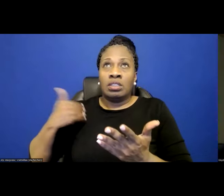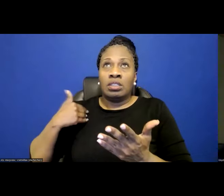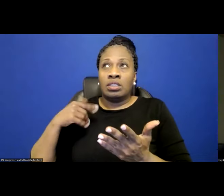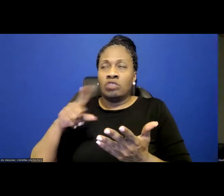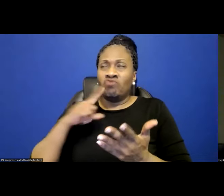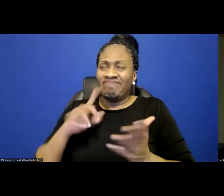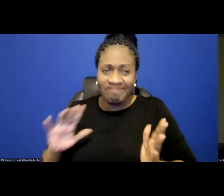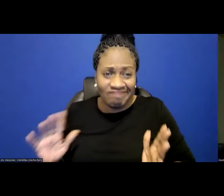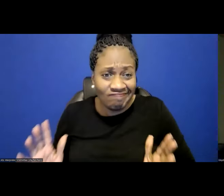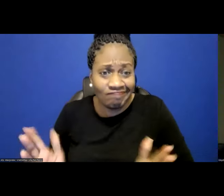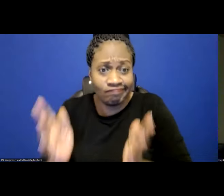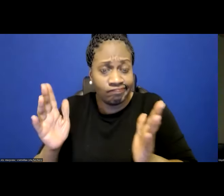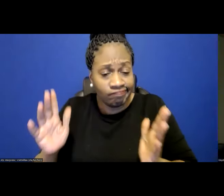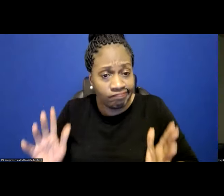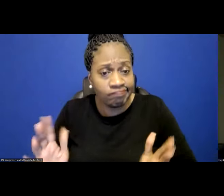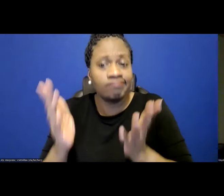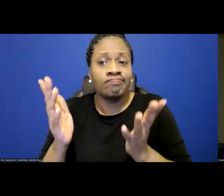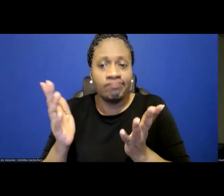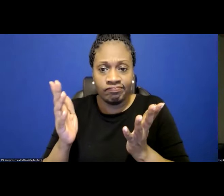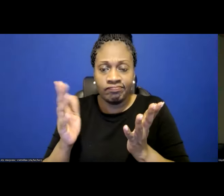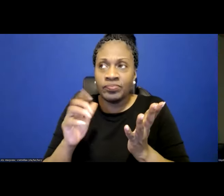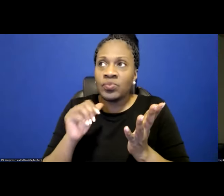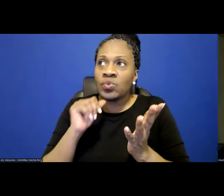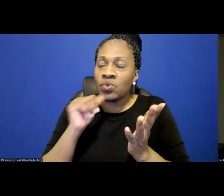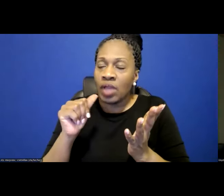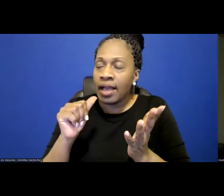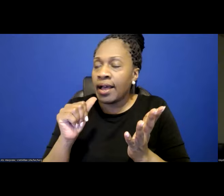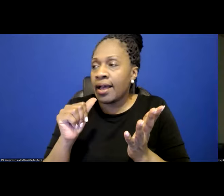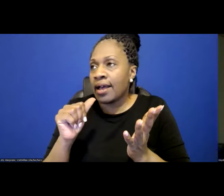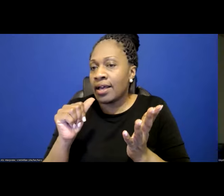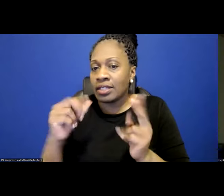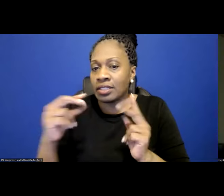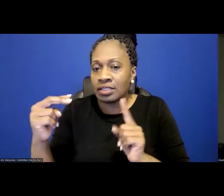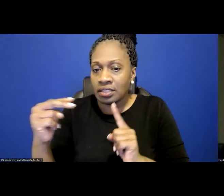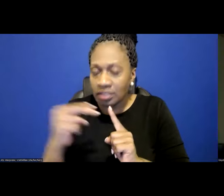to not see my hearing aids